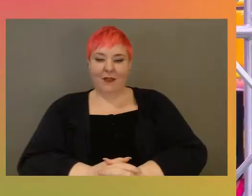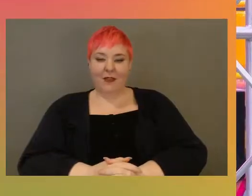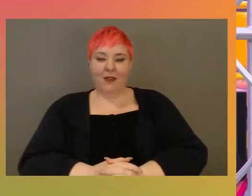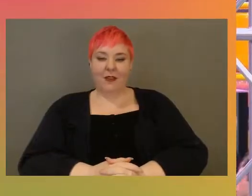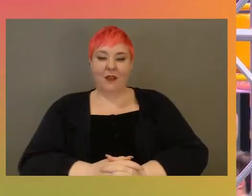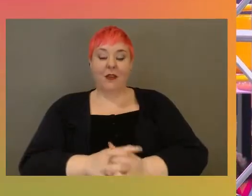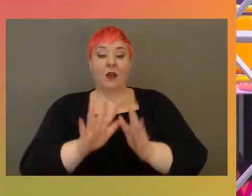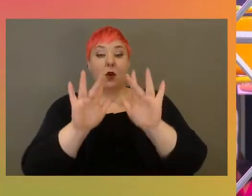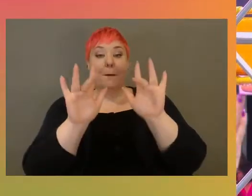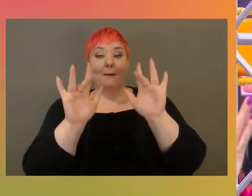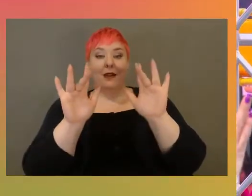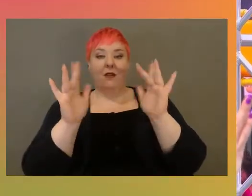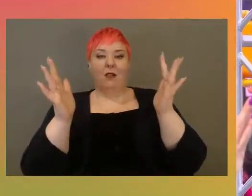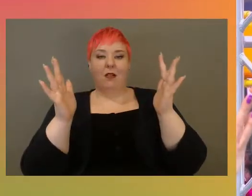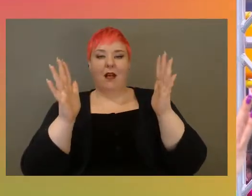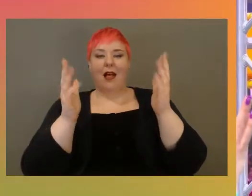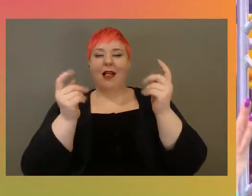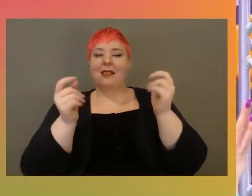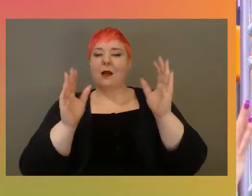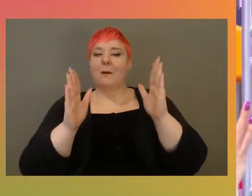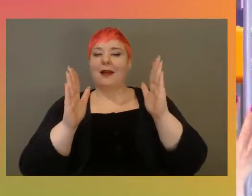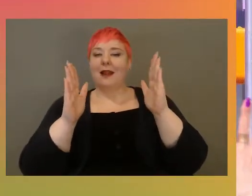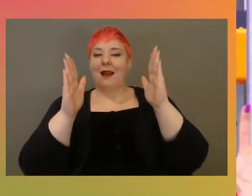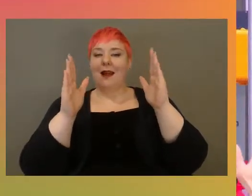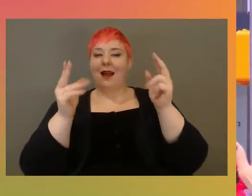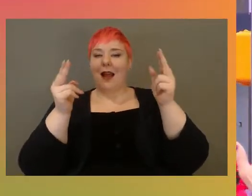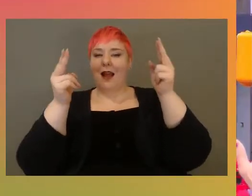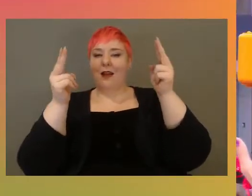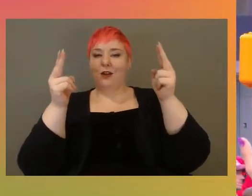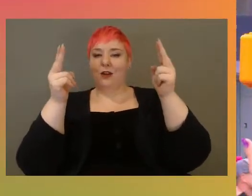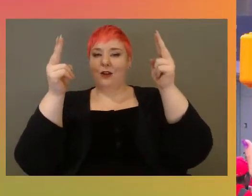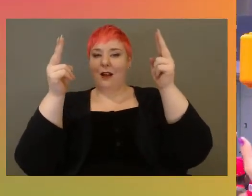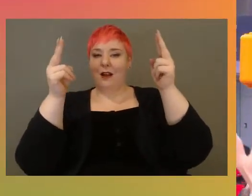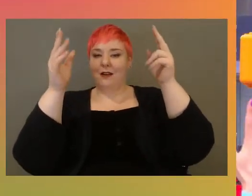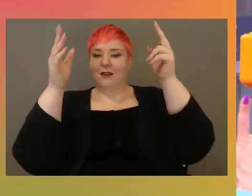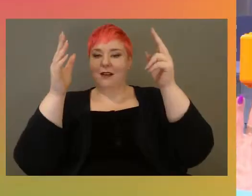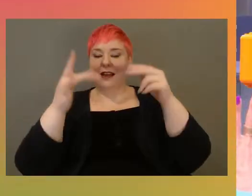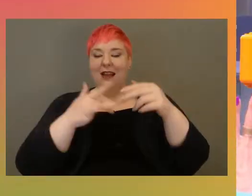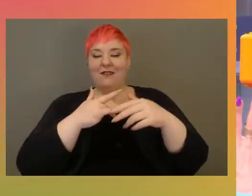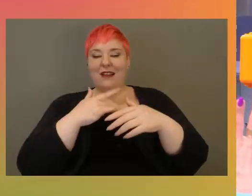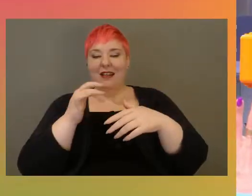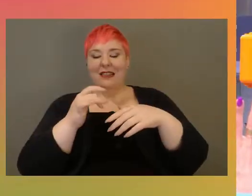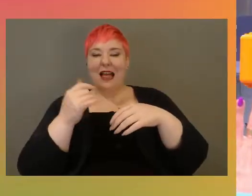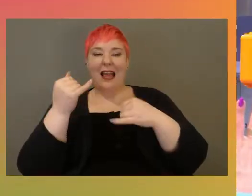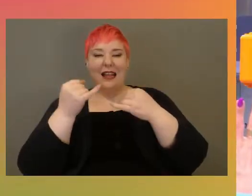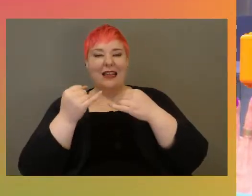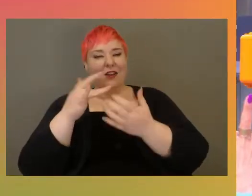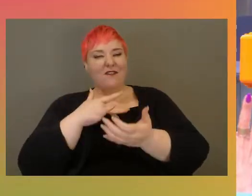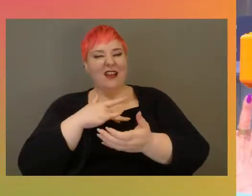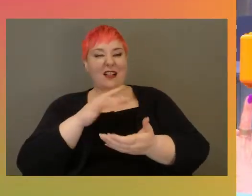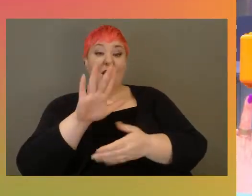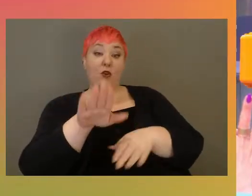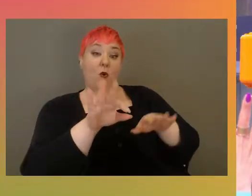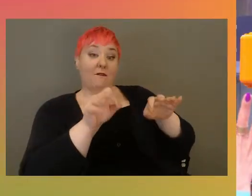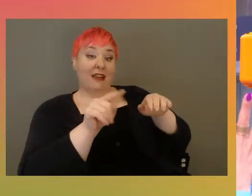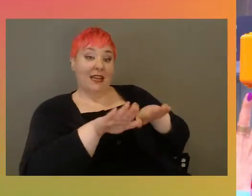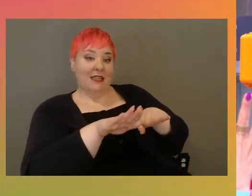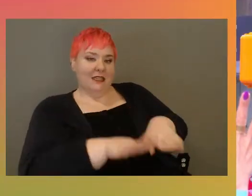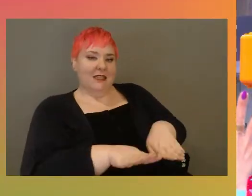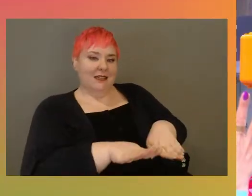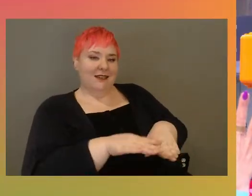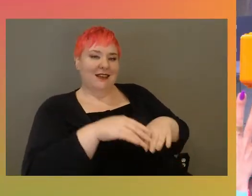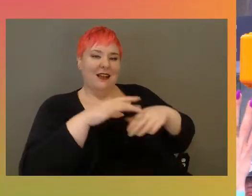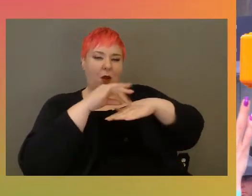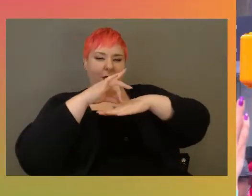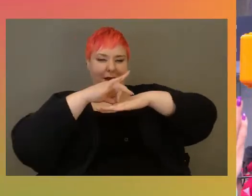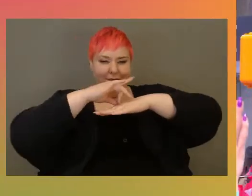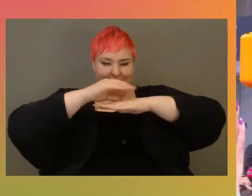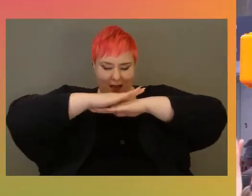REACH YOUR ARMS UP.